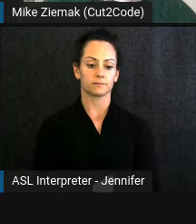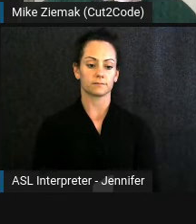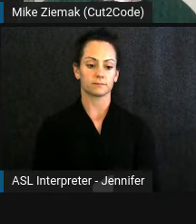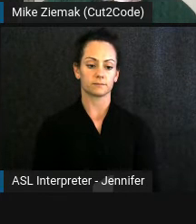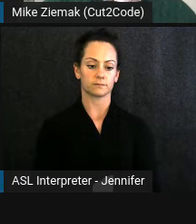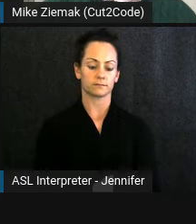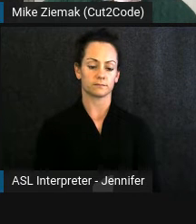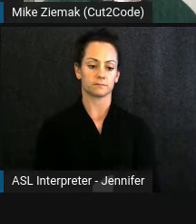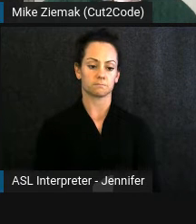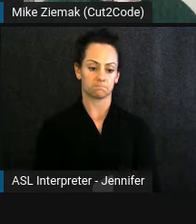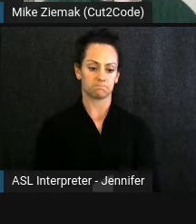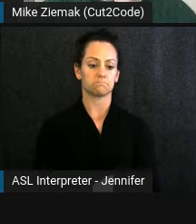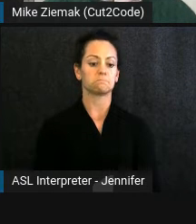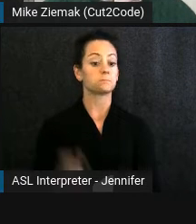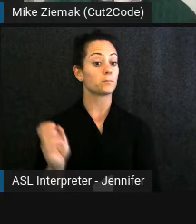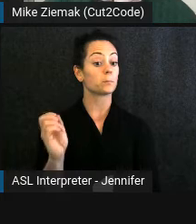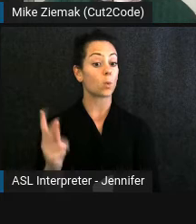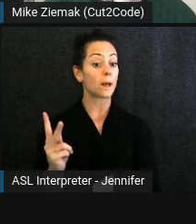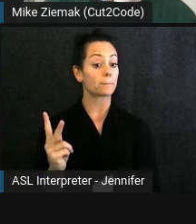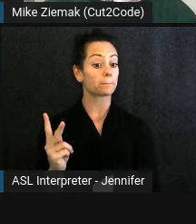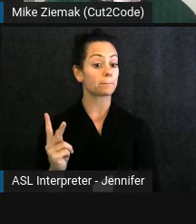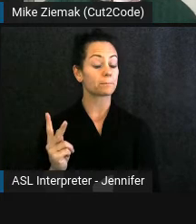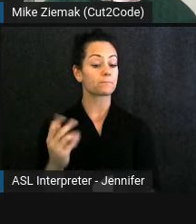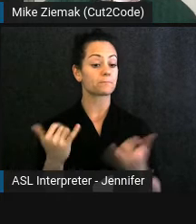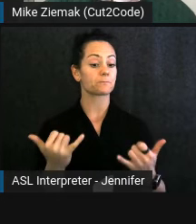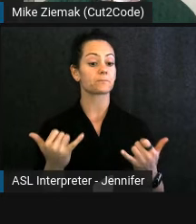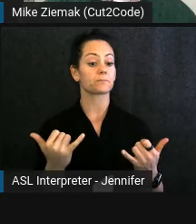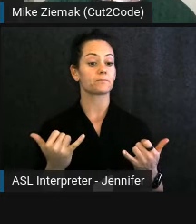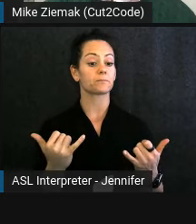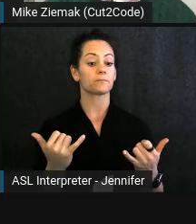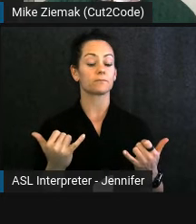All right. Let's get back to the slideshow.